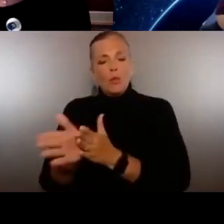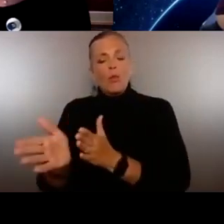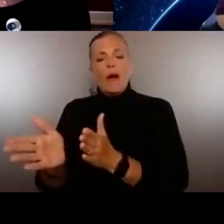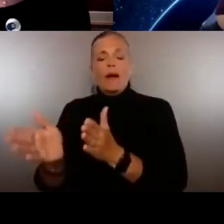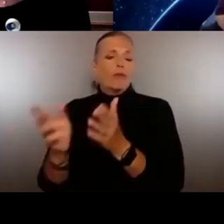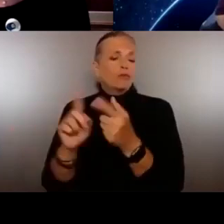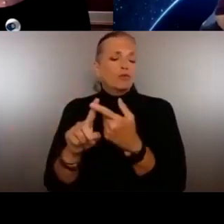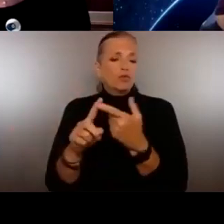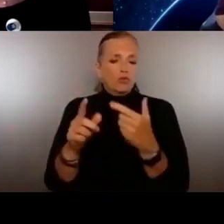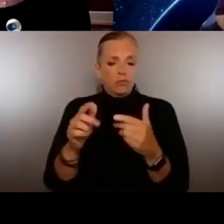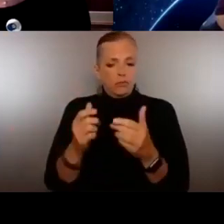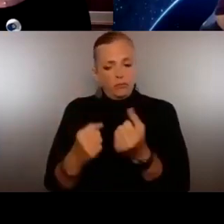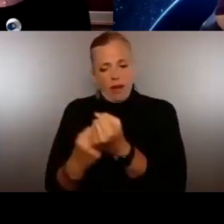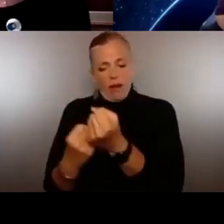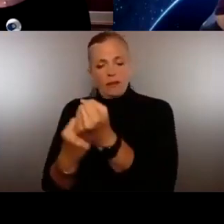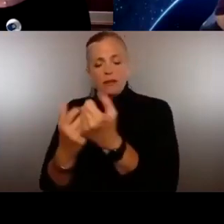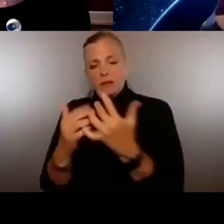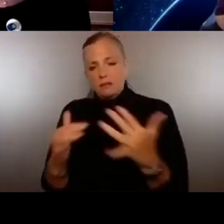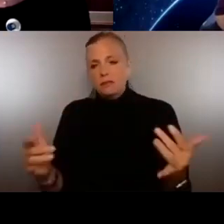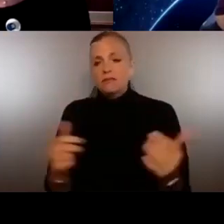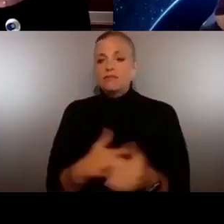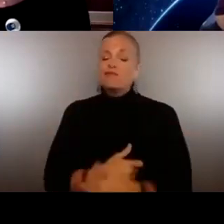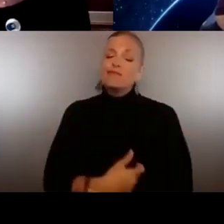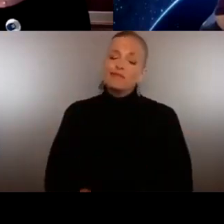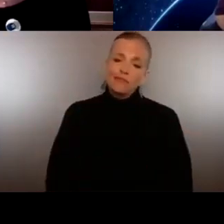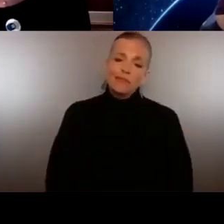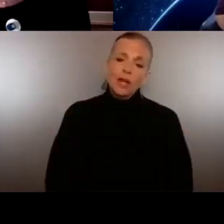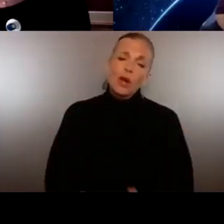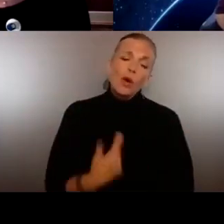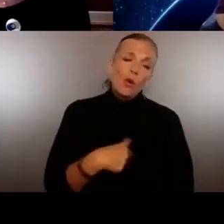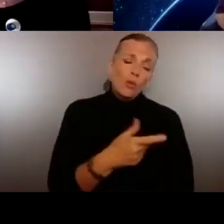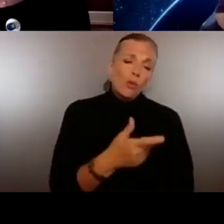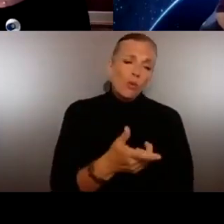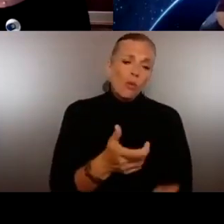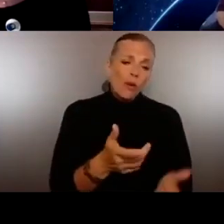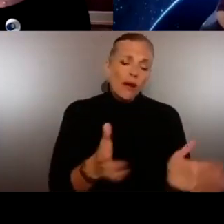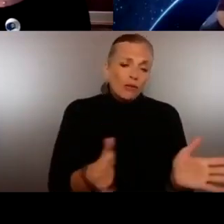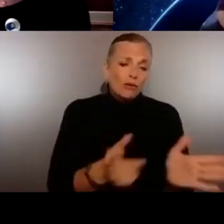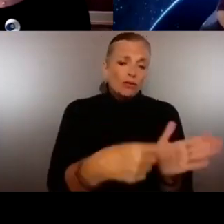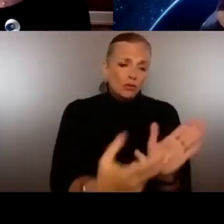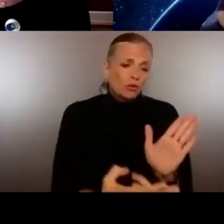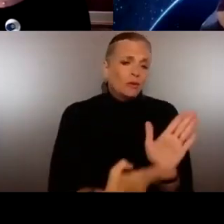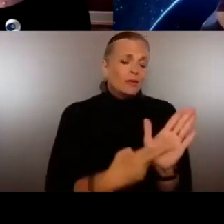we encourage you to sign up for our newsletter on our website, so you won't miss these opportunities.